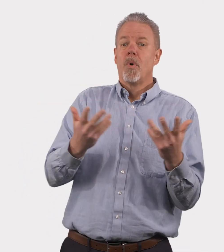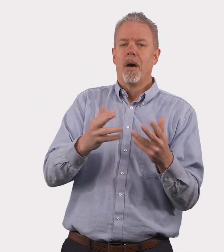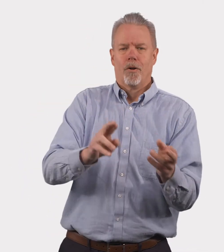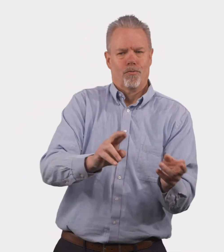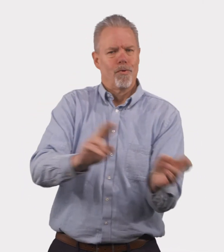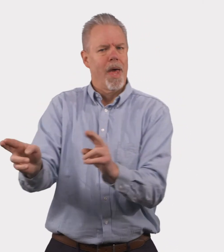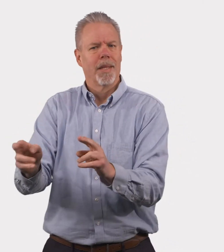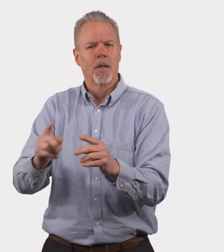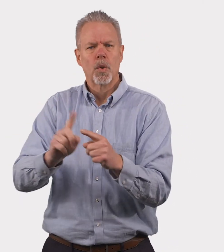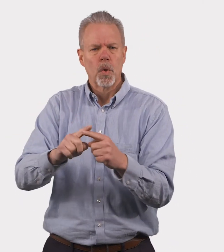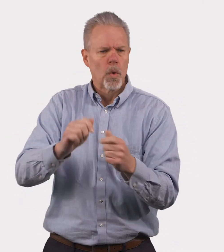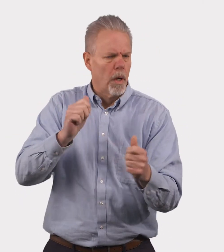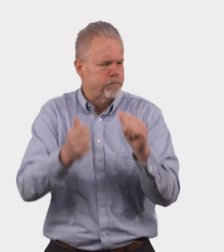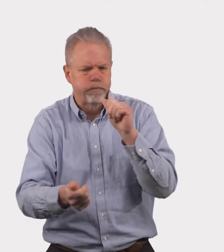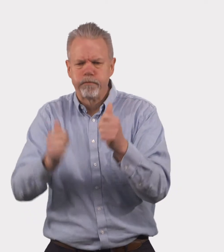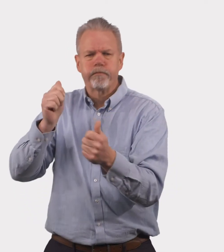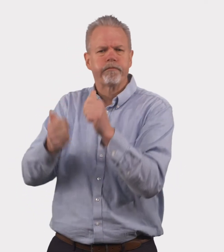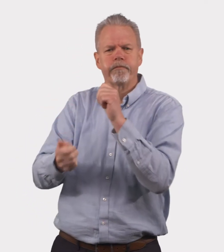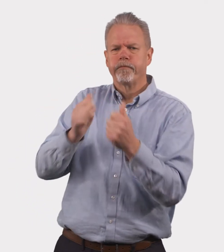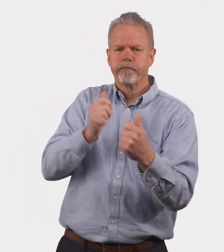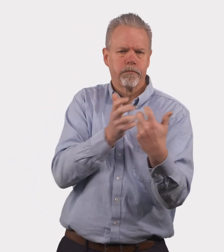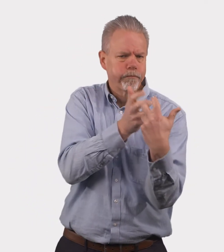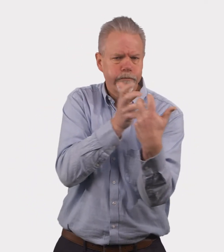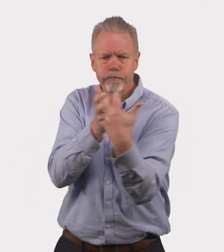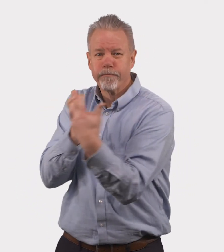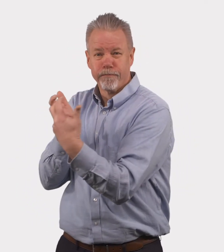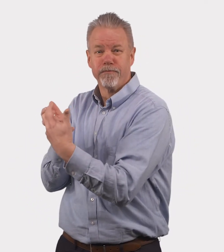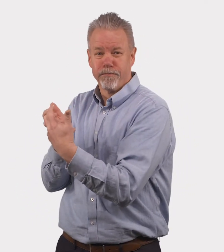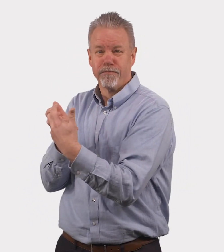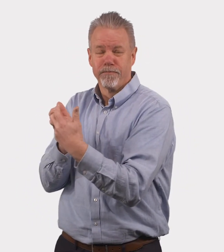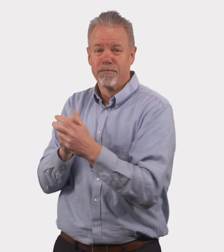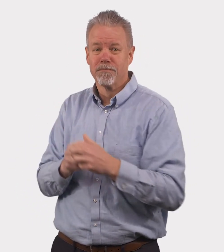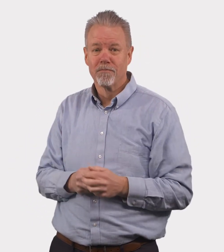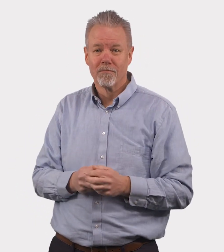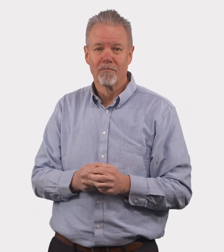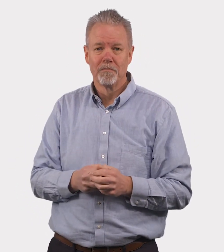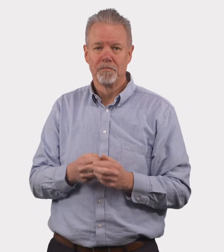The pandemic has taught us to be ready to adapt and change.